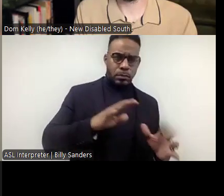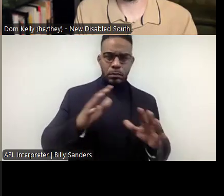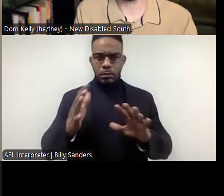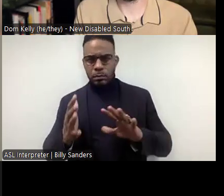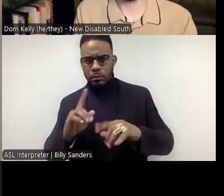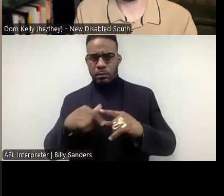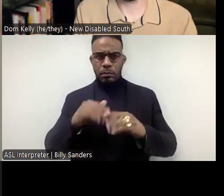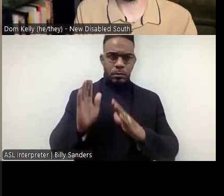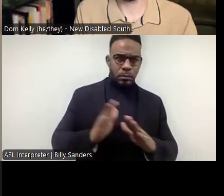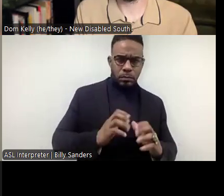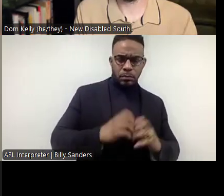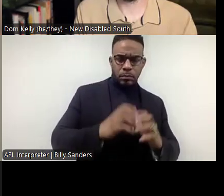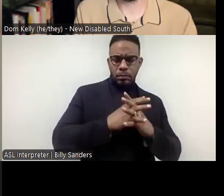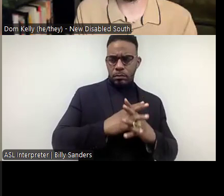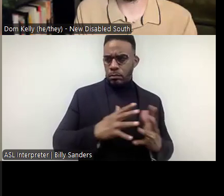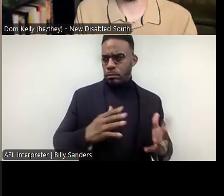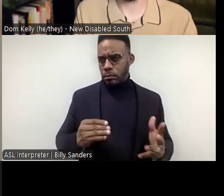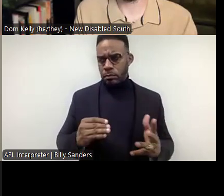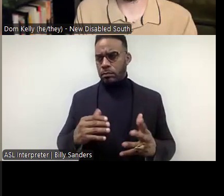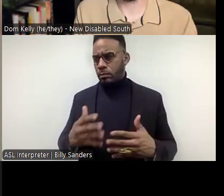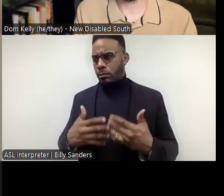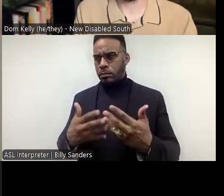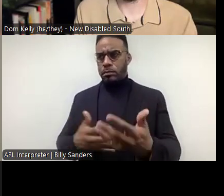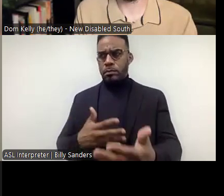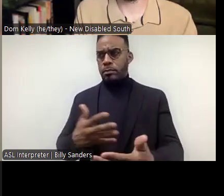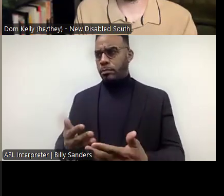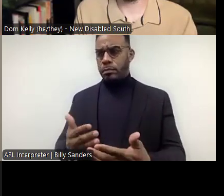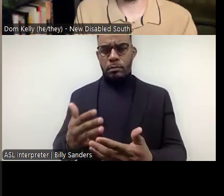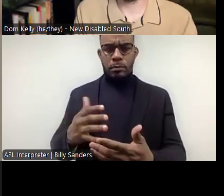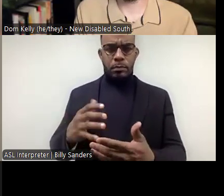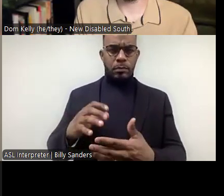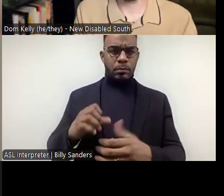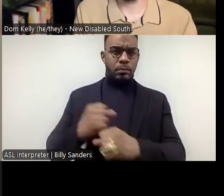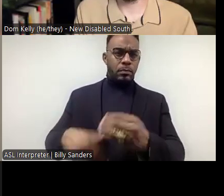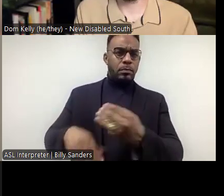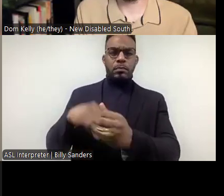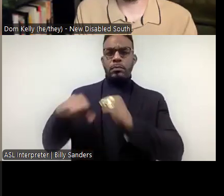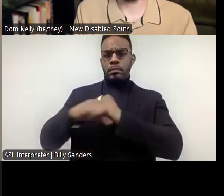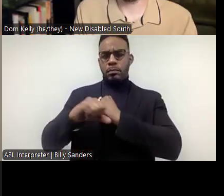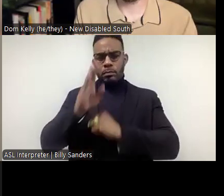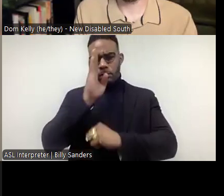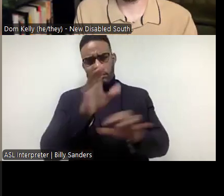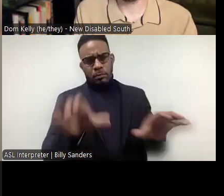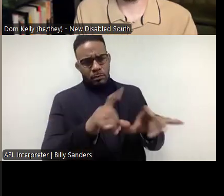organizing. There's movement organizing that's about organizing the grassroots